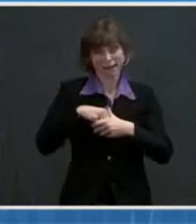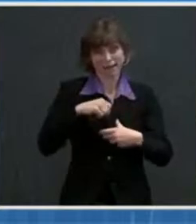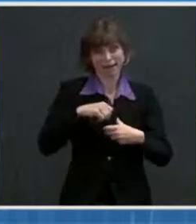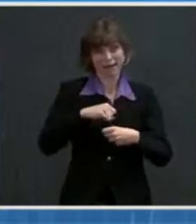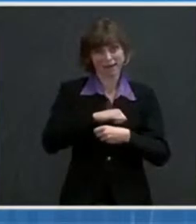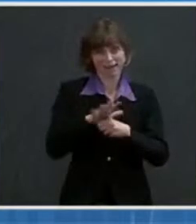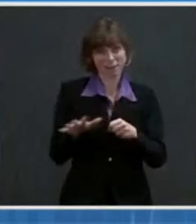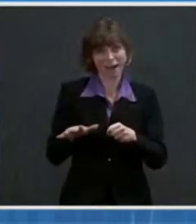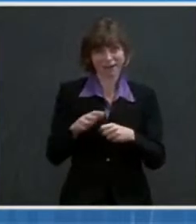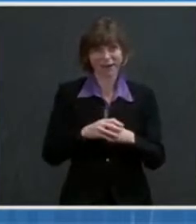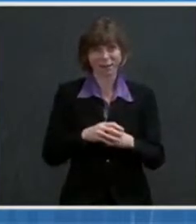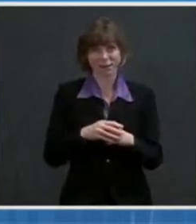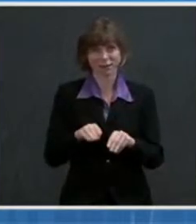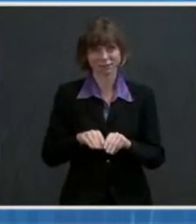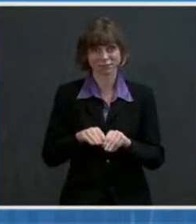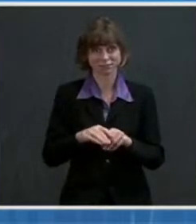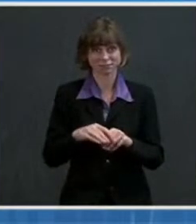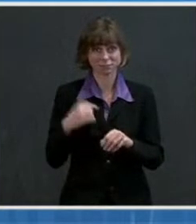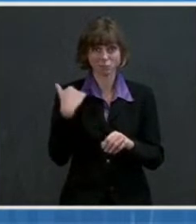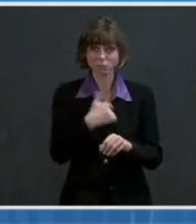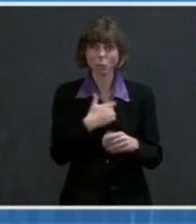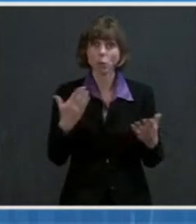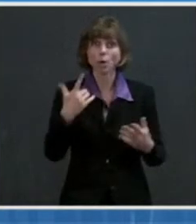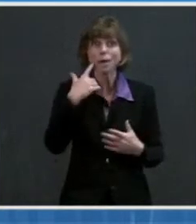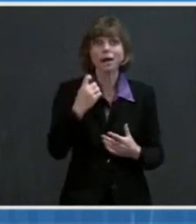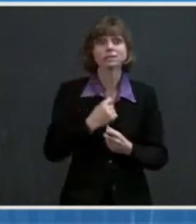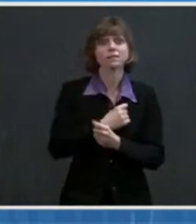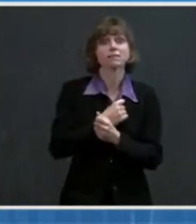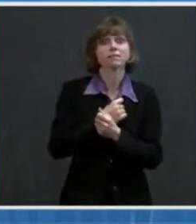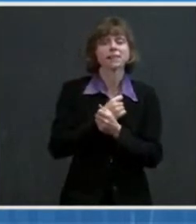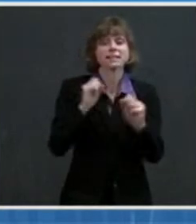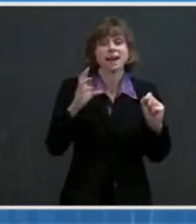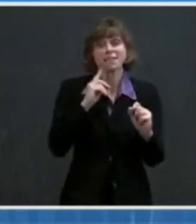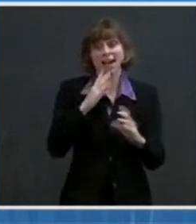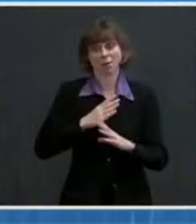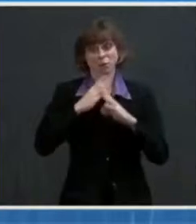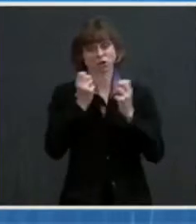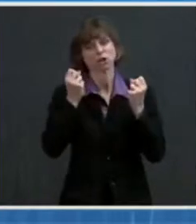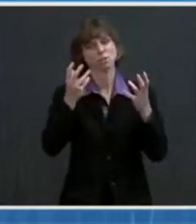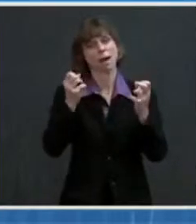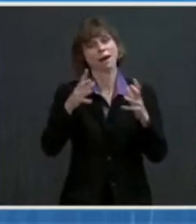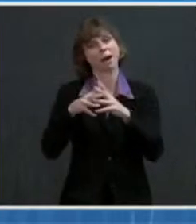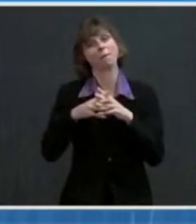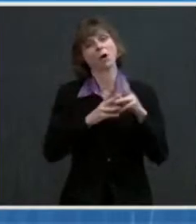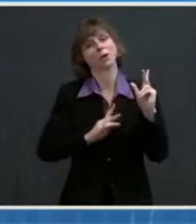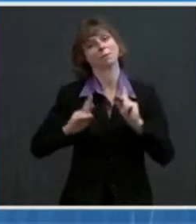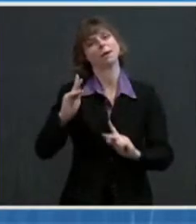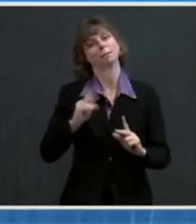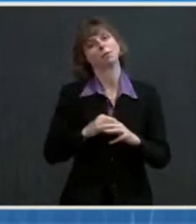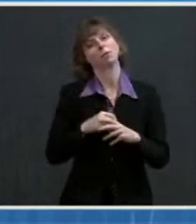NEXT STEPS OF THE PANDEMIC.